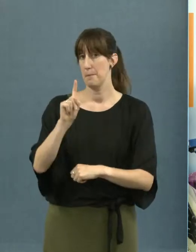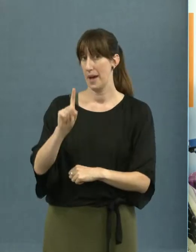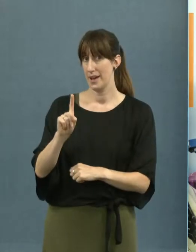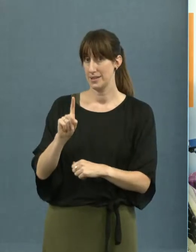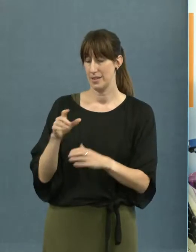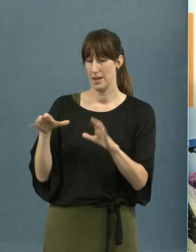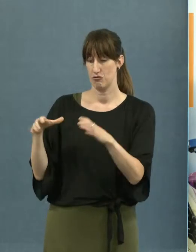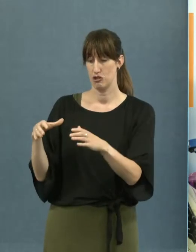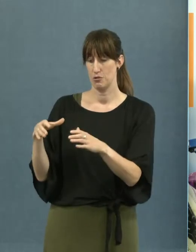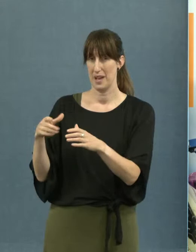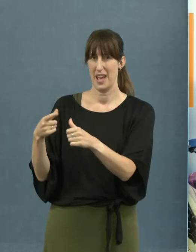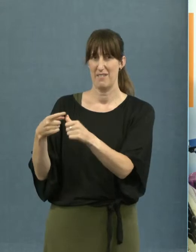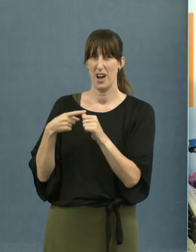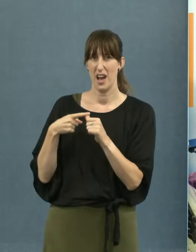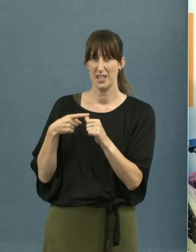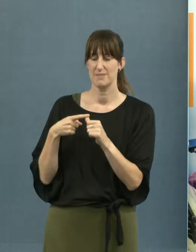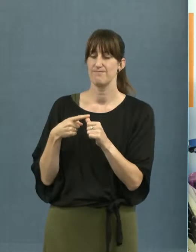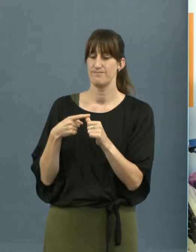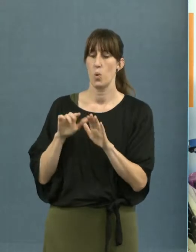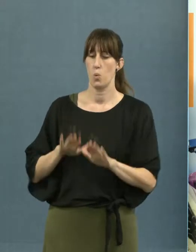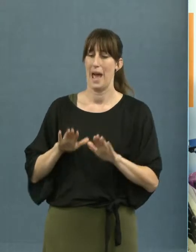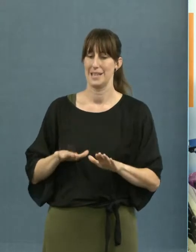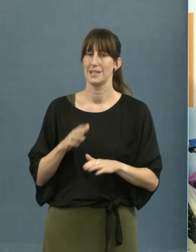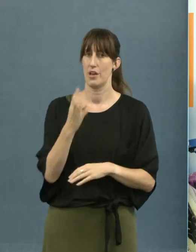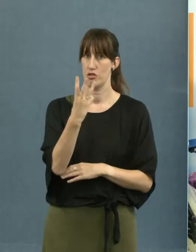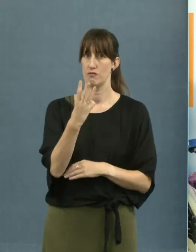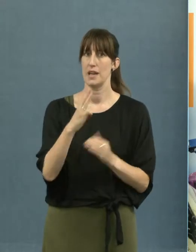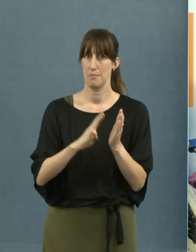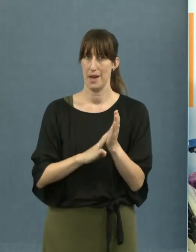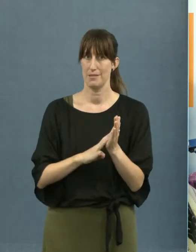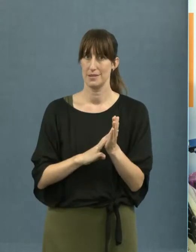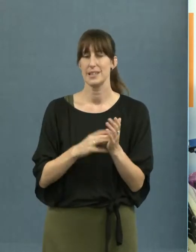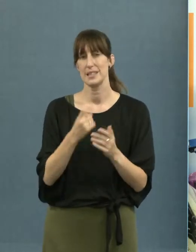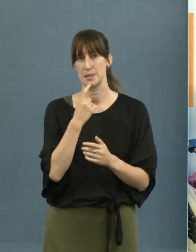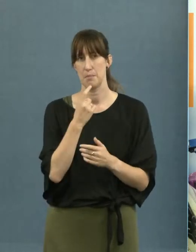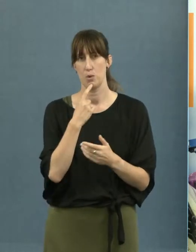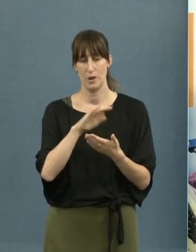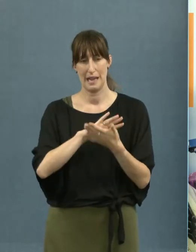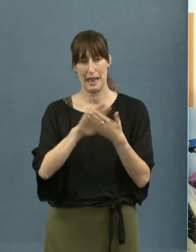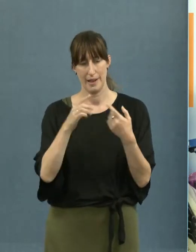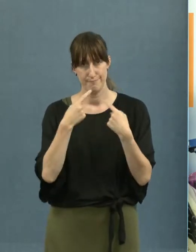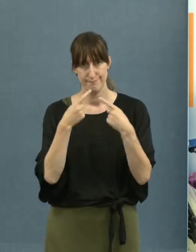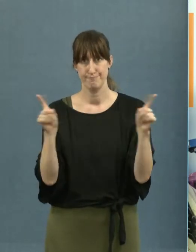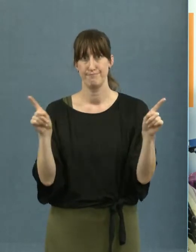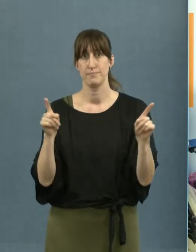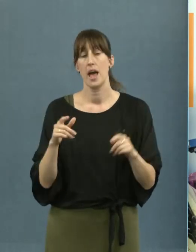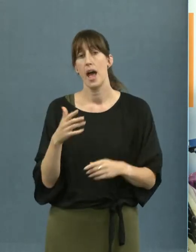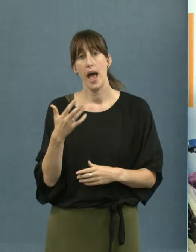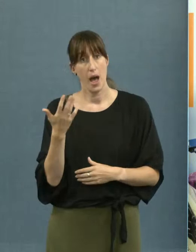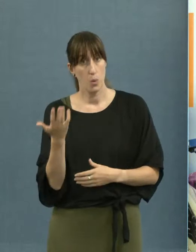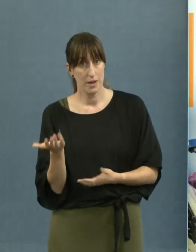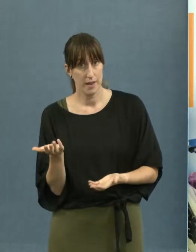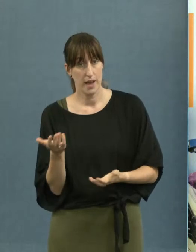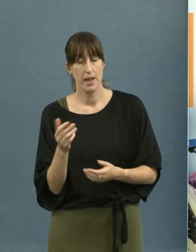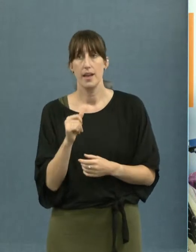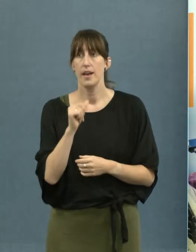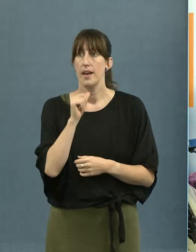group has advised us to go with three months as a simple message. However, within that,